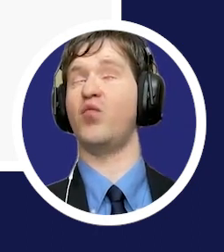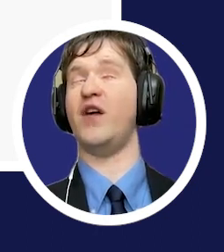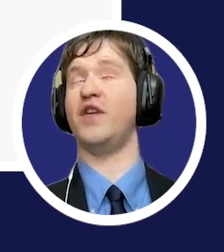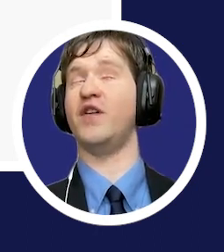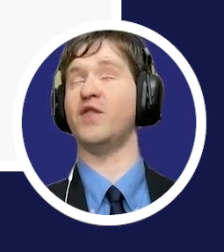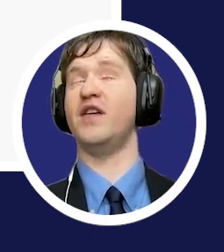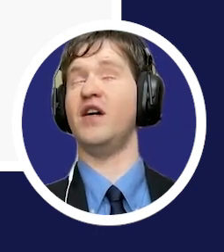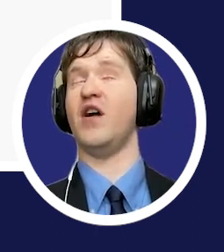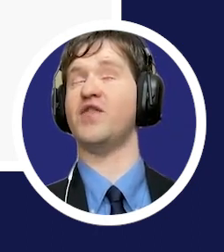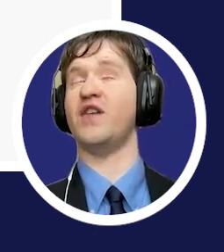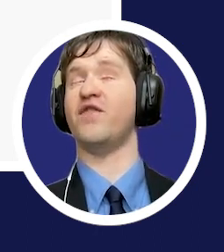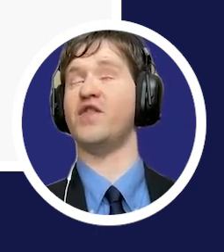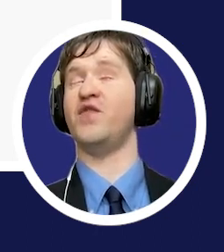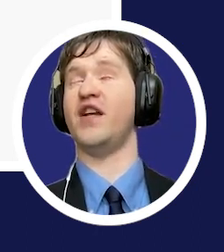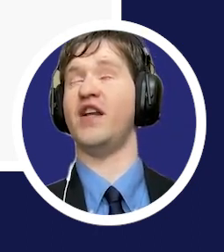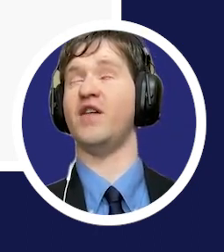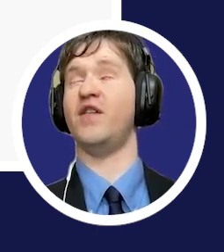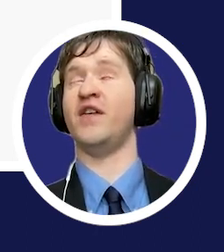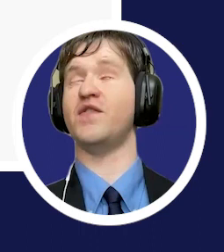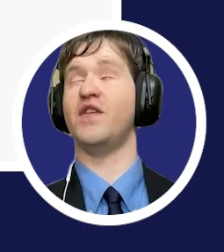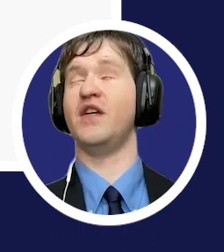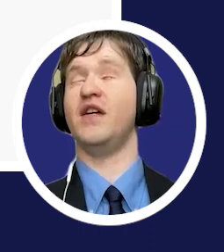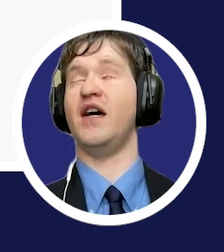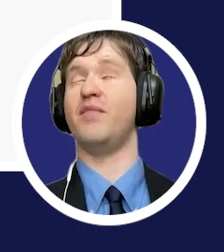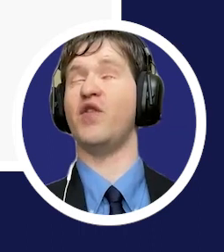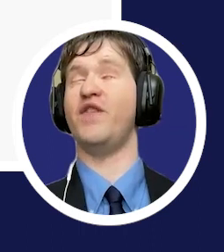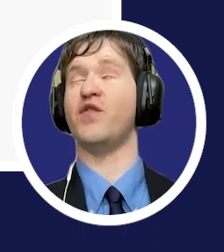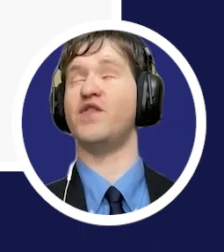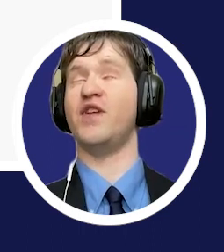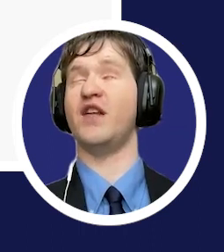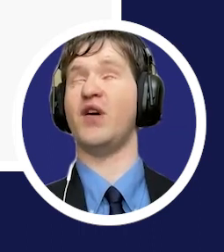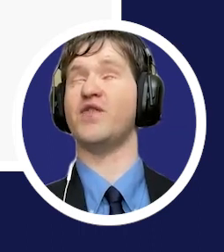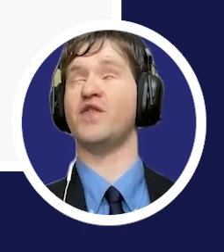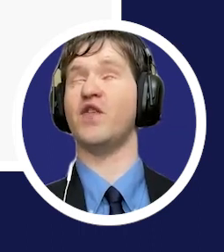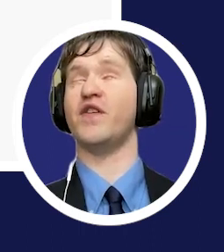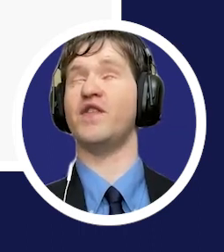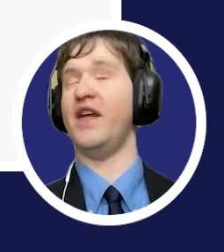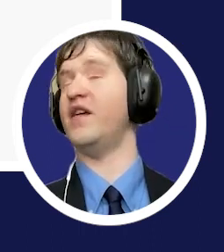well known are Sutton versus United Airlines, Murphy versus United Parcel Service,